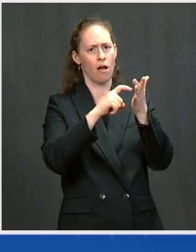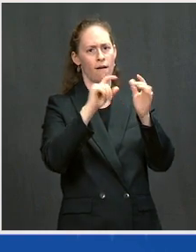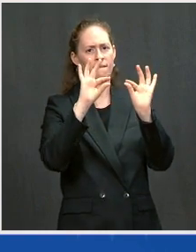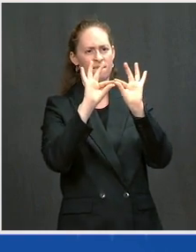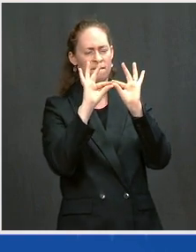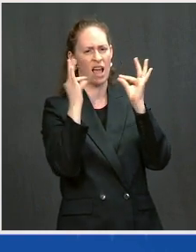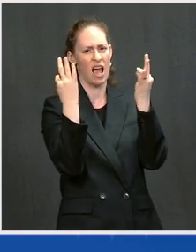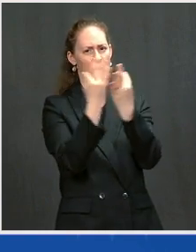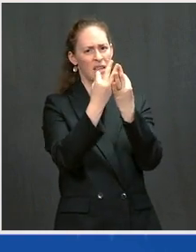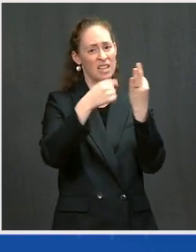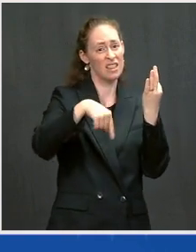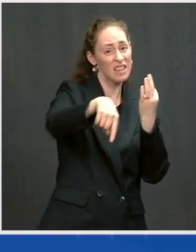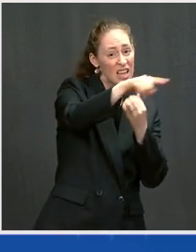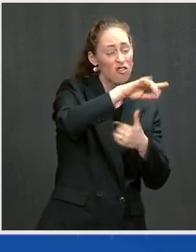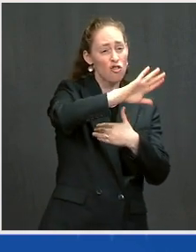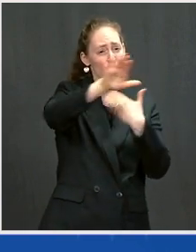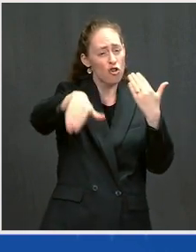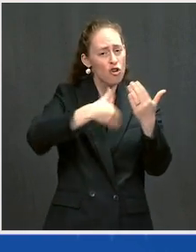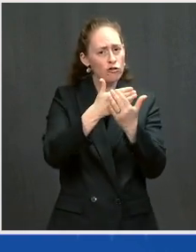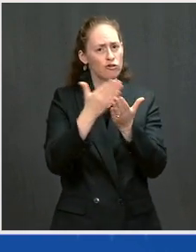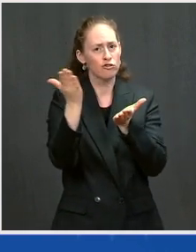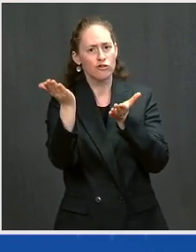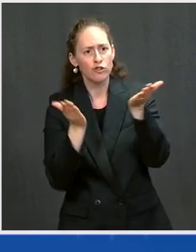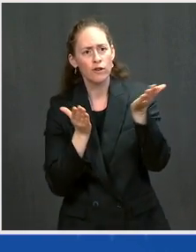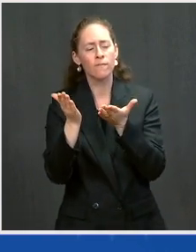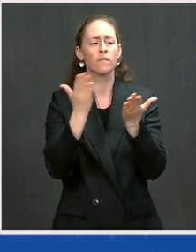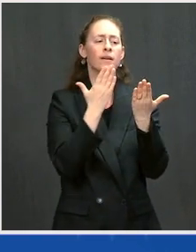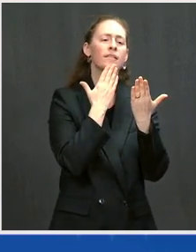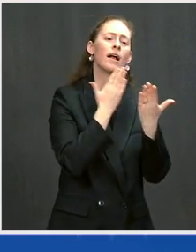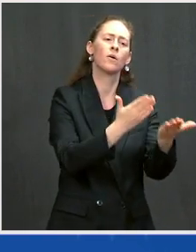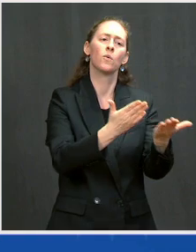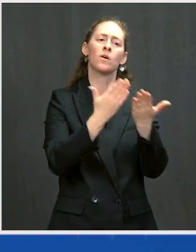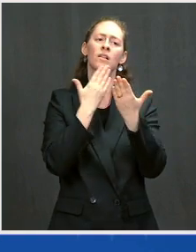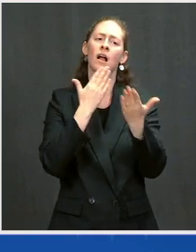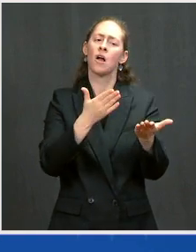and your life of service, as well. I told you earlier that expression by the poet,